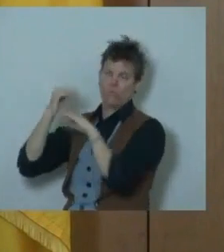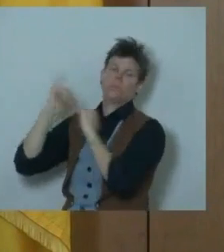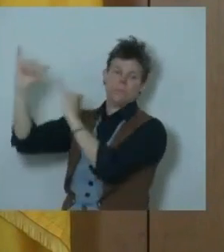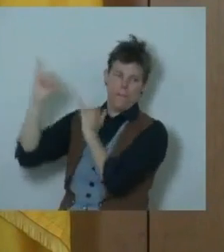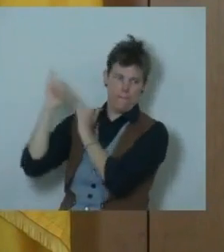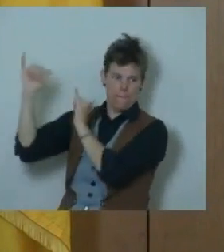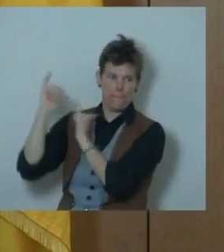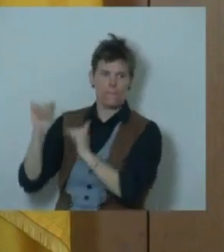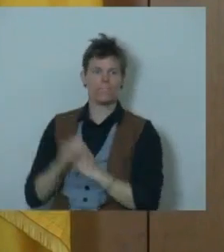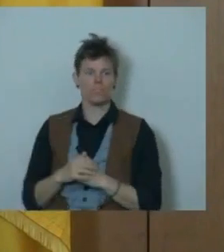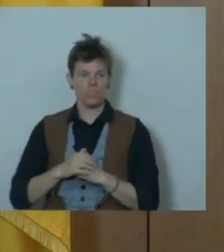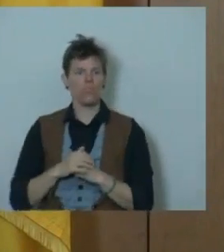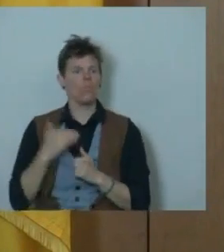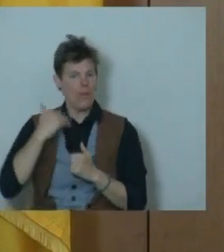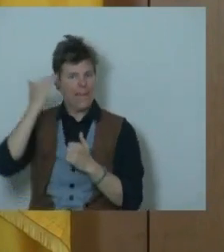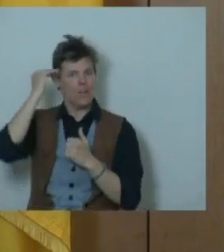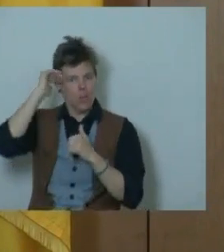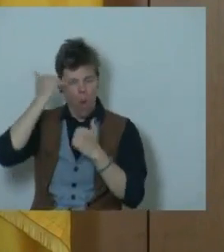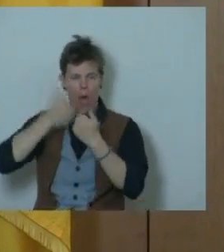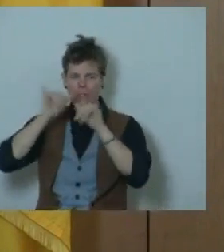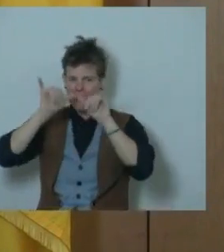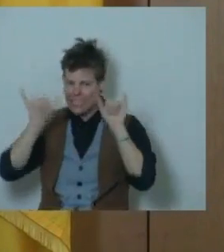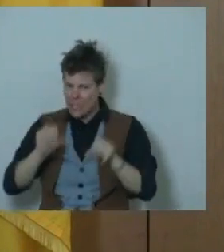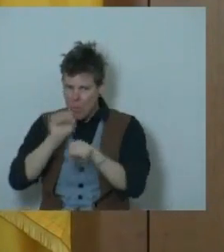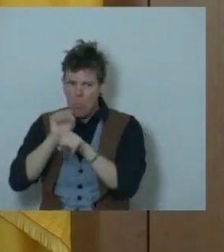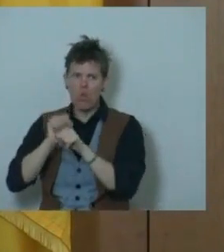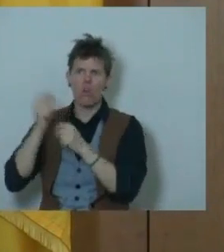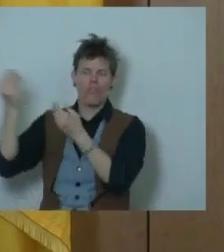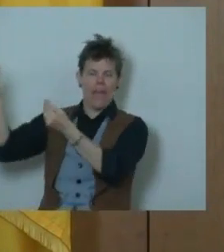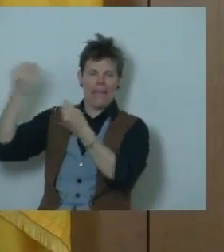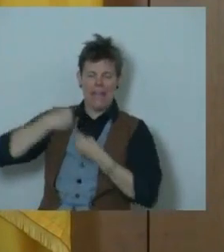YES, IT IS EXCTURE, THE COMPANY MASSACHUSETTS IS USING.